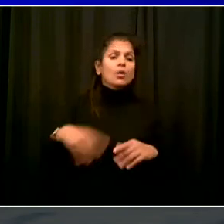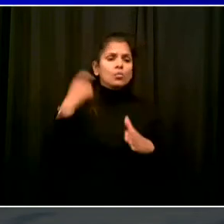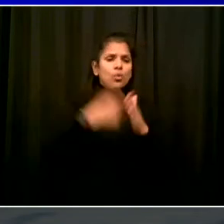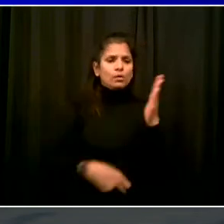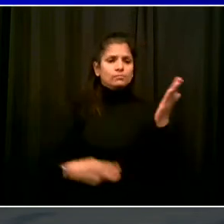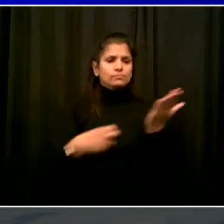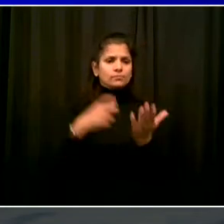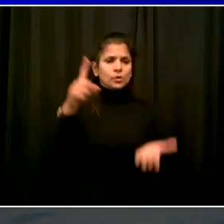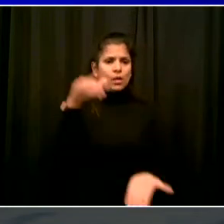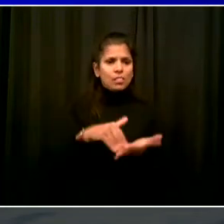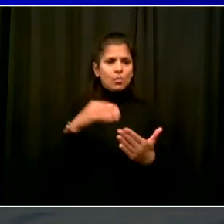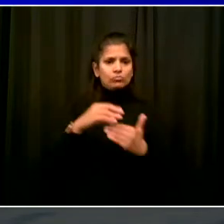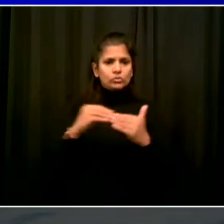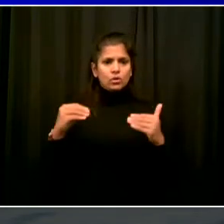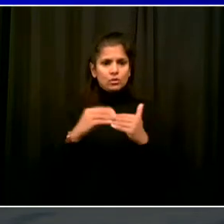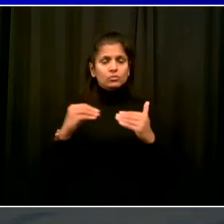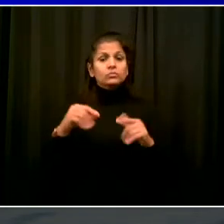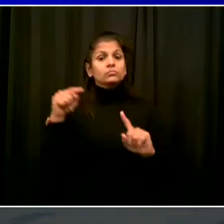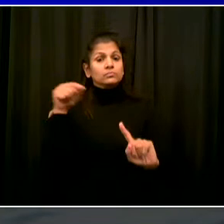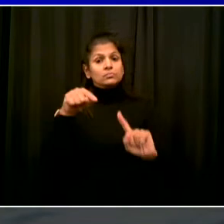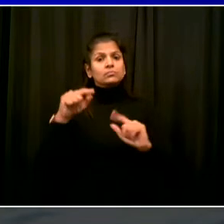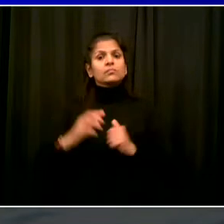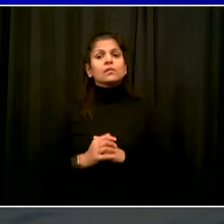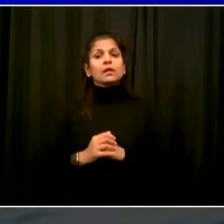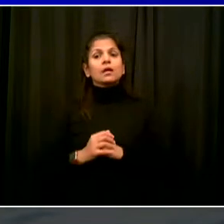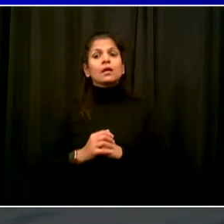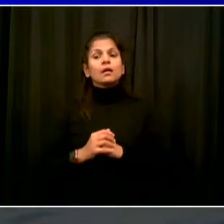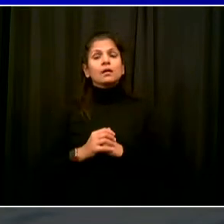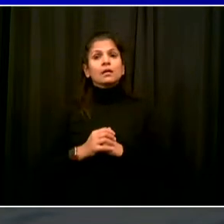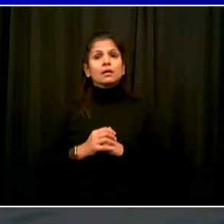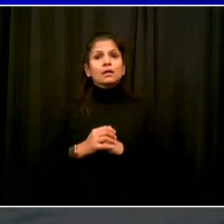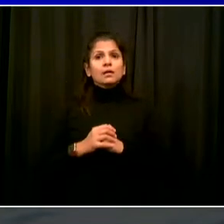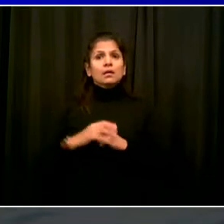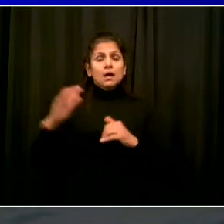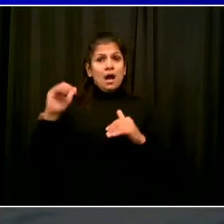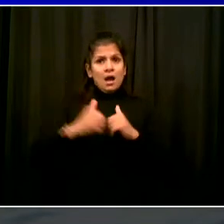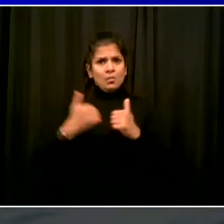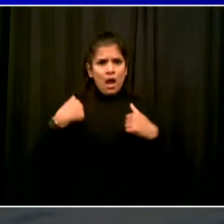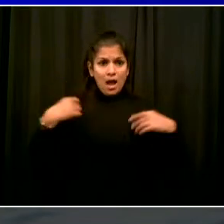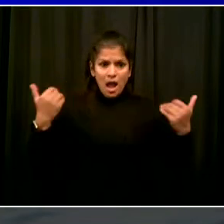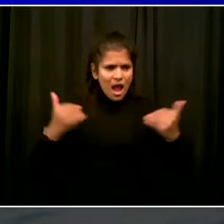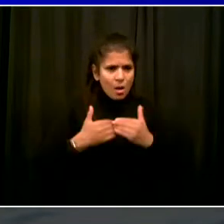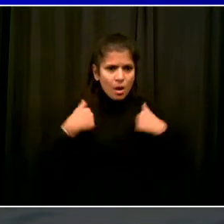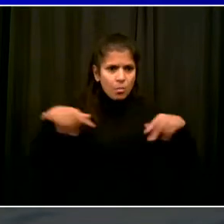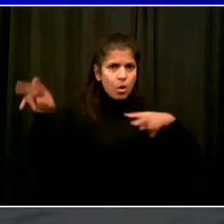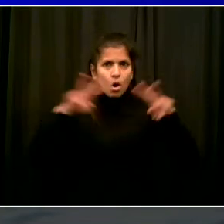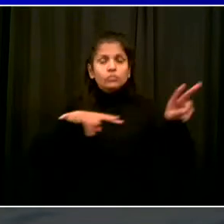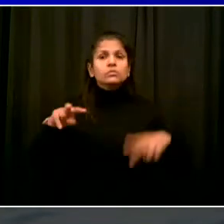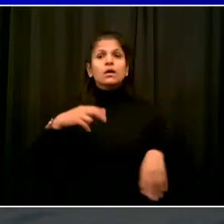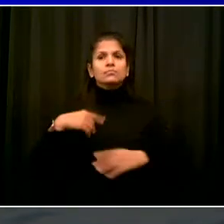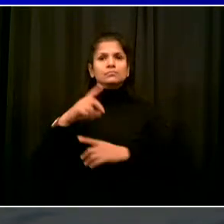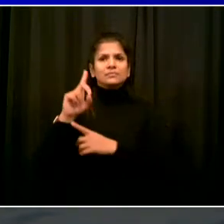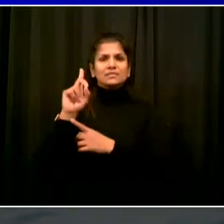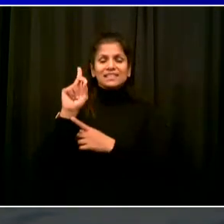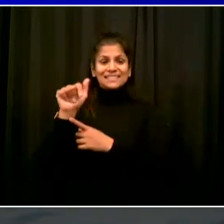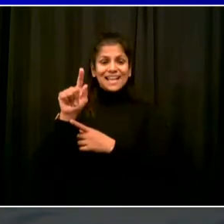THAT CARRIES A $1,00000 FINE. AS A PRACTICAL MATTER AND AS THE MAYOR STATED,,T HE SHERIFF'S OFFICE WILL BE